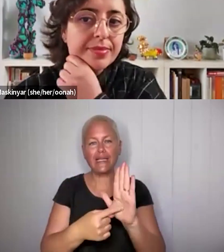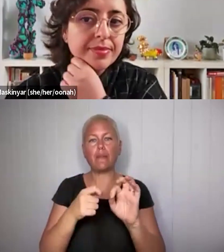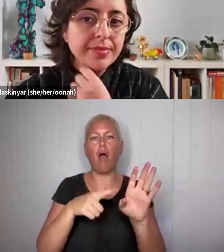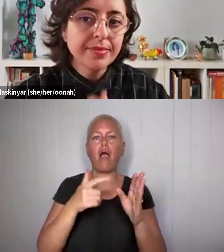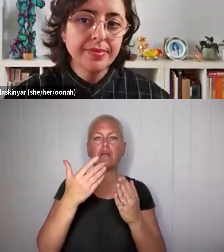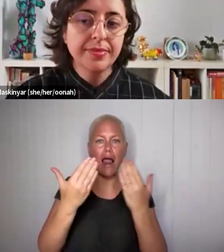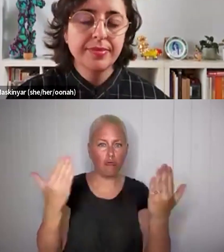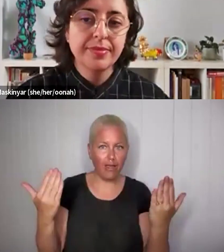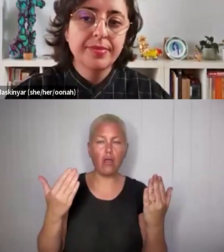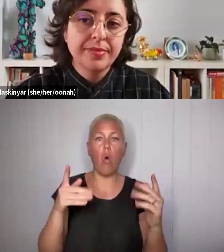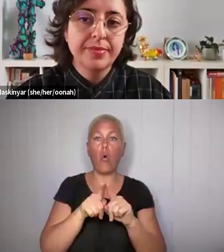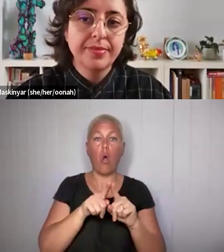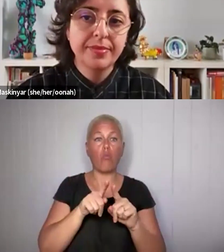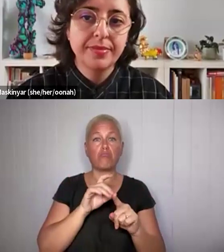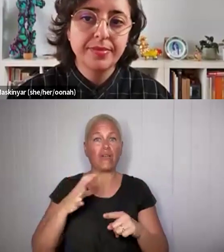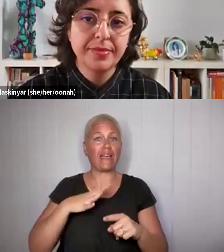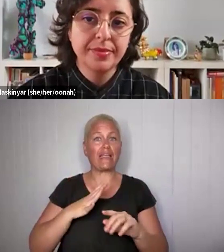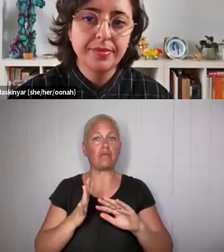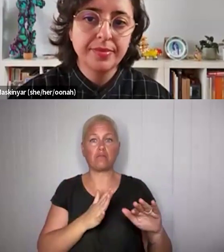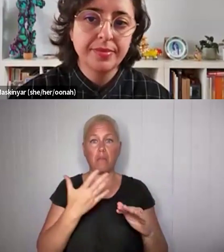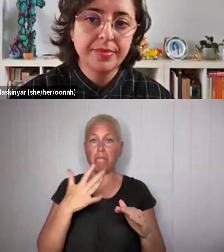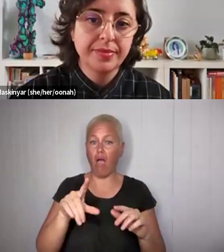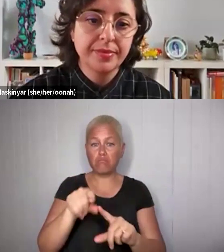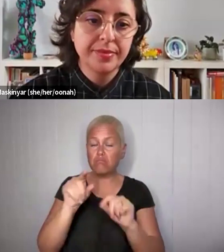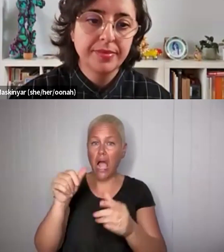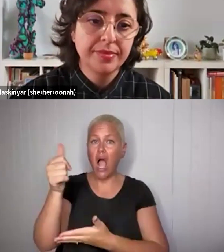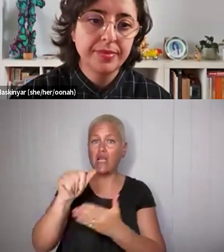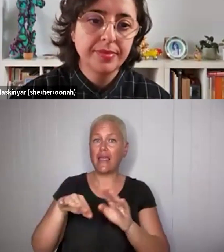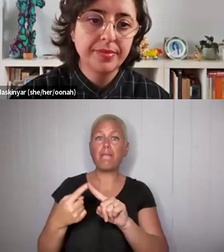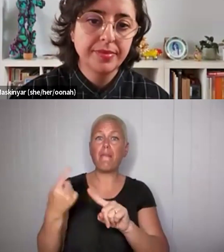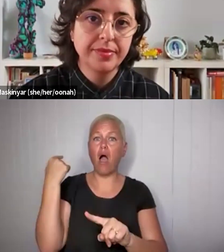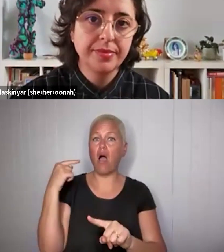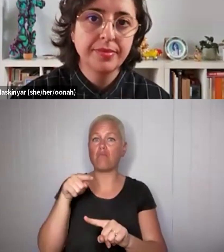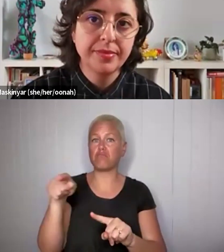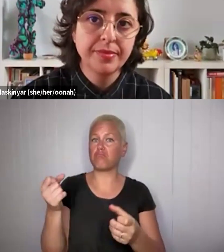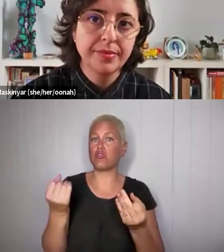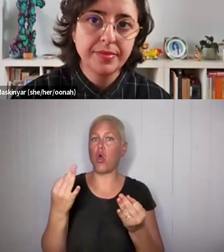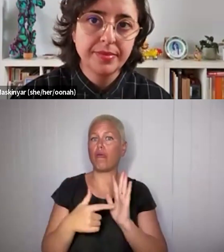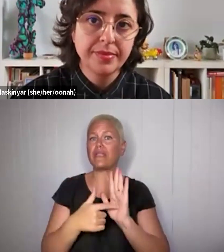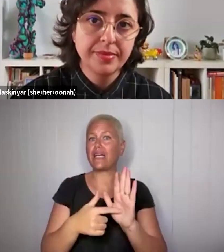they also can not. We have a list of artists who have not been represented by galleries